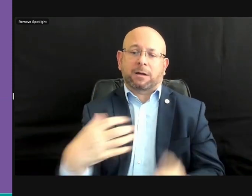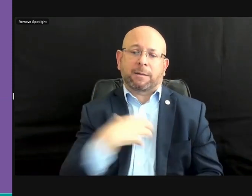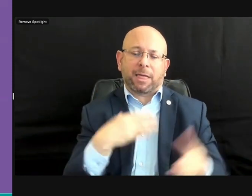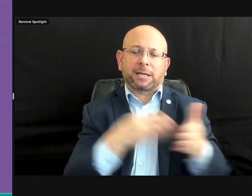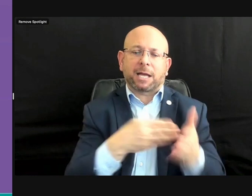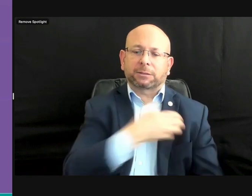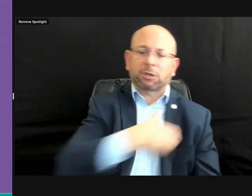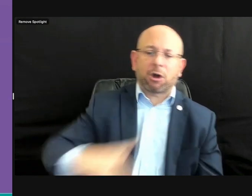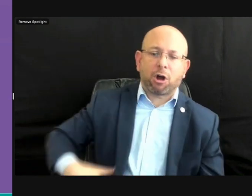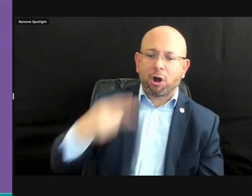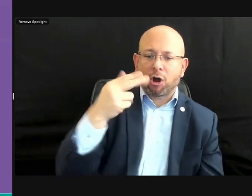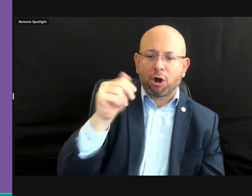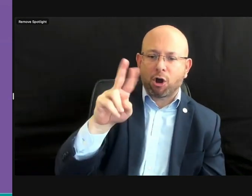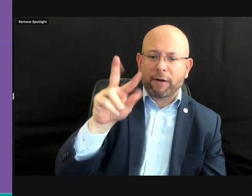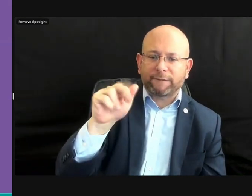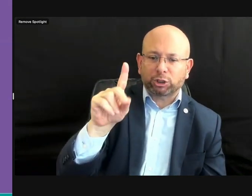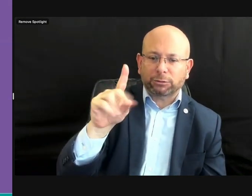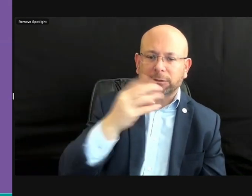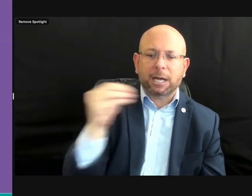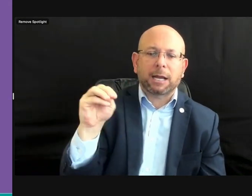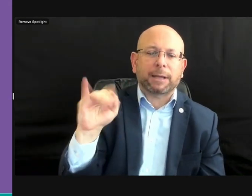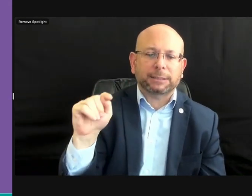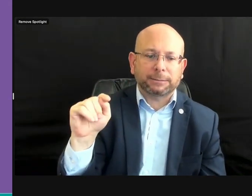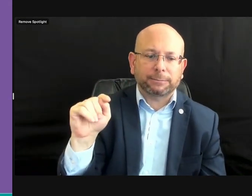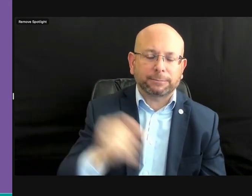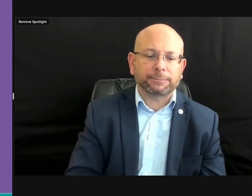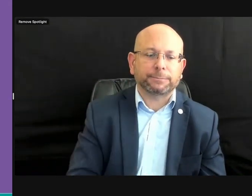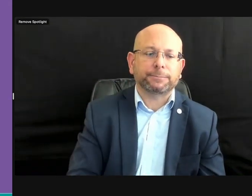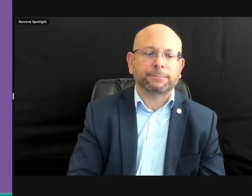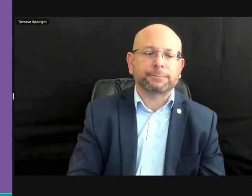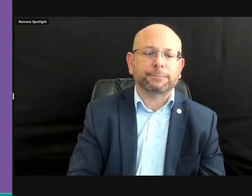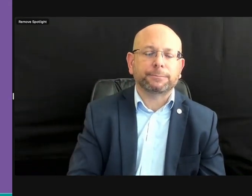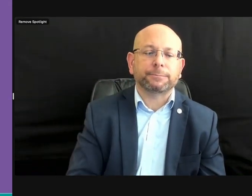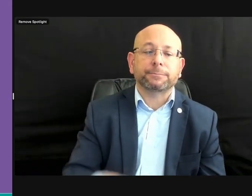We also filed a complaint against Harvard and MIT.